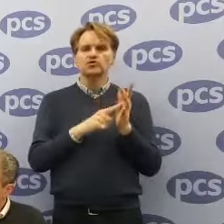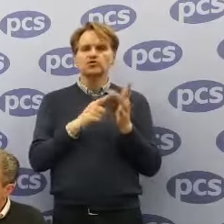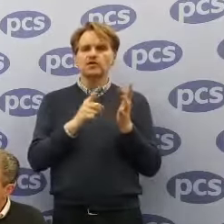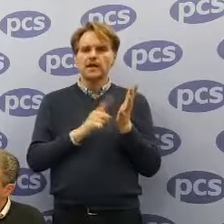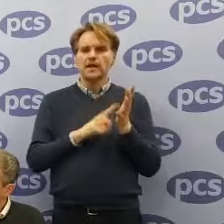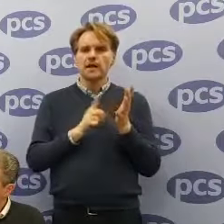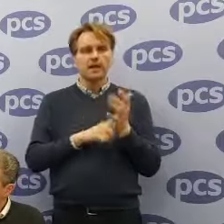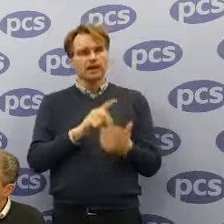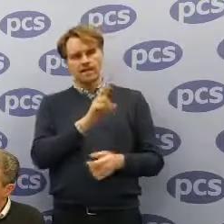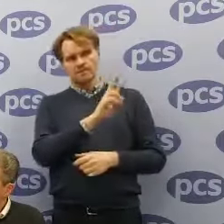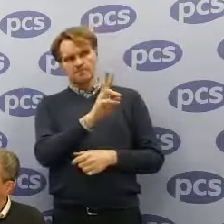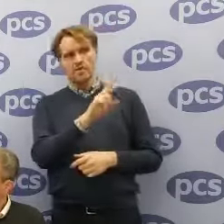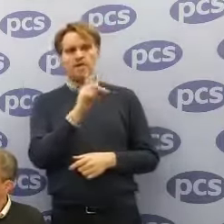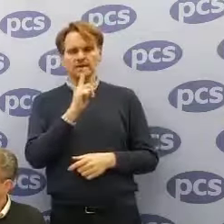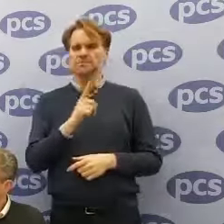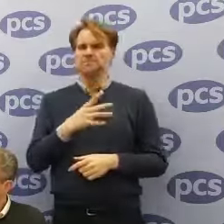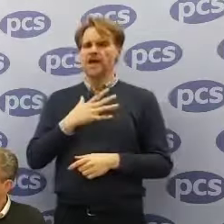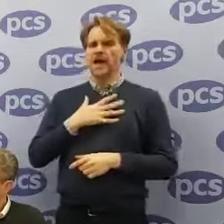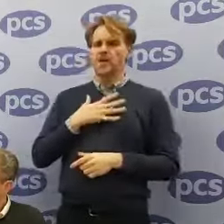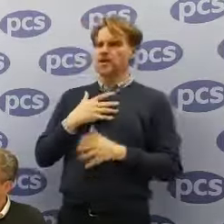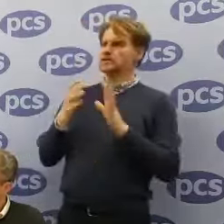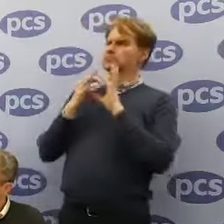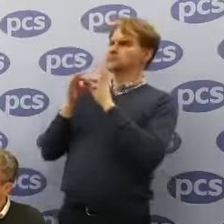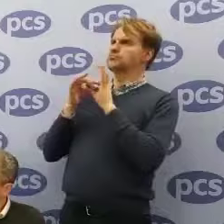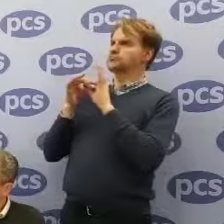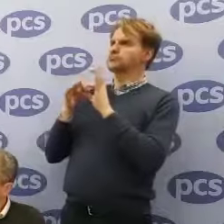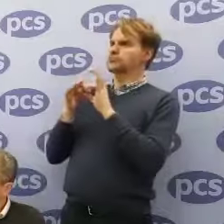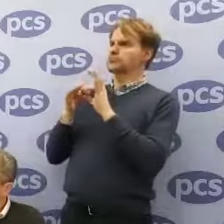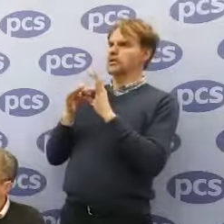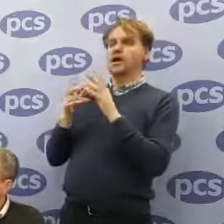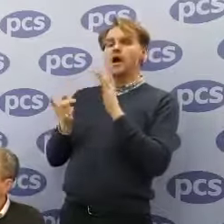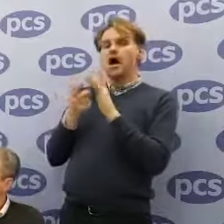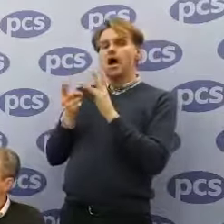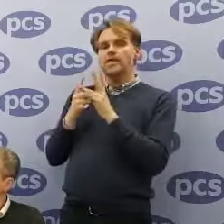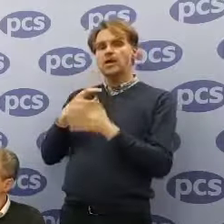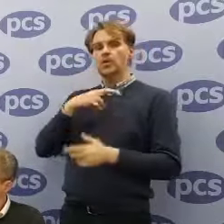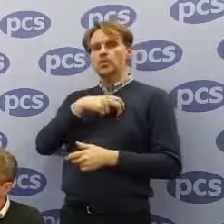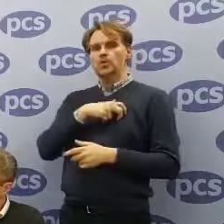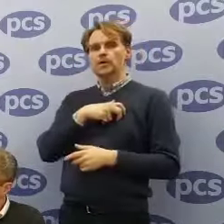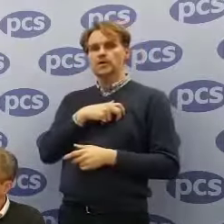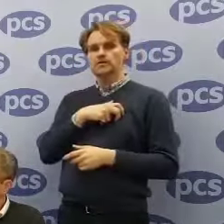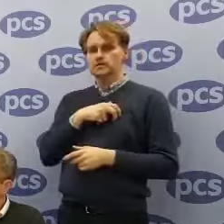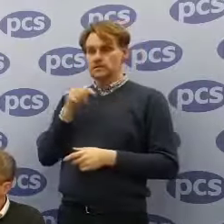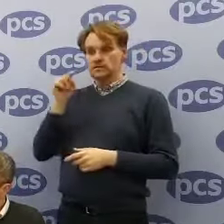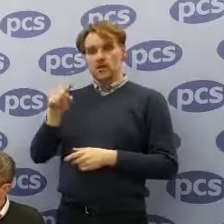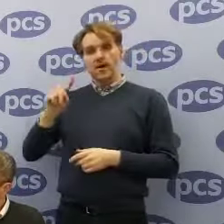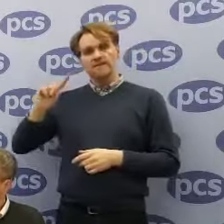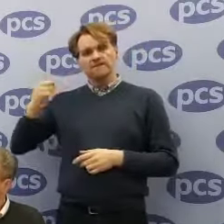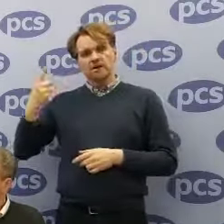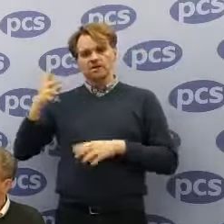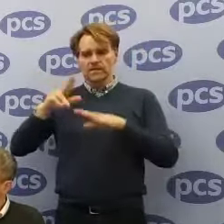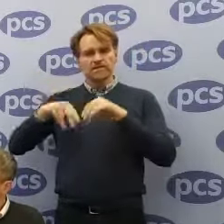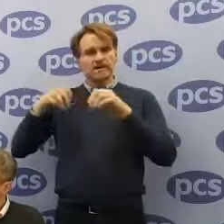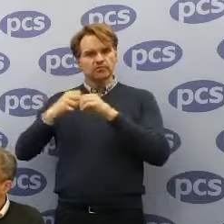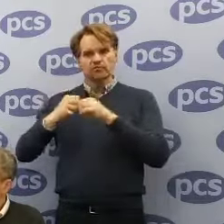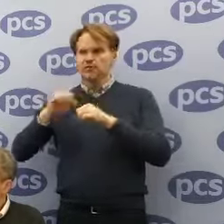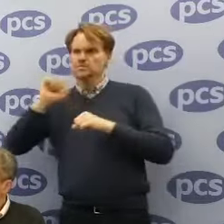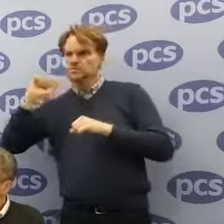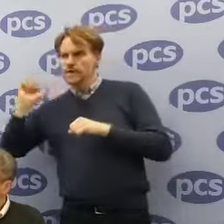see action alongside the other unions, alongside the FDA and Prospect so clearly the meeting on the 1st of Feb will be important and if we can encourage